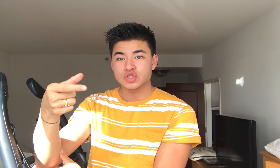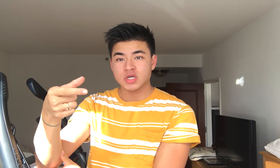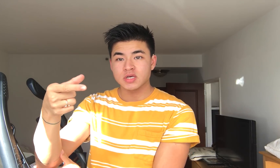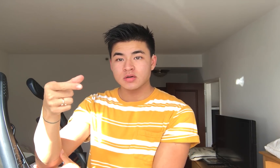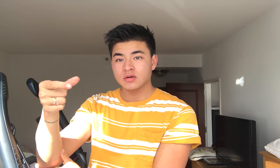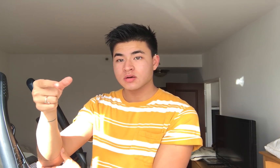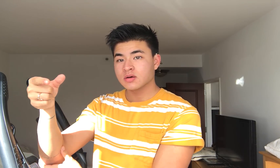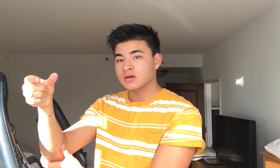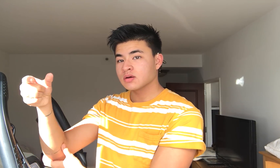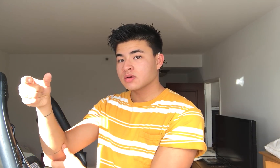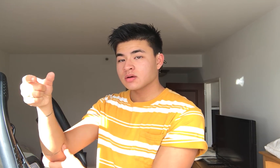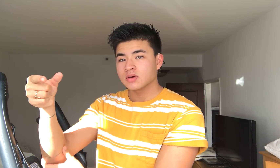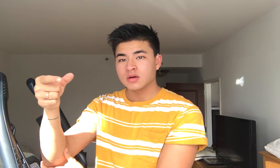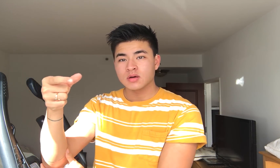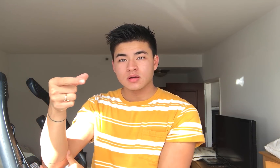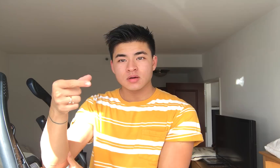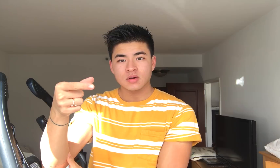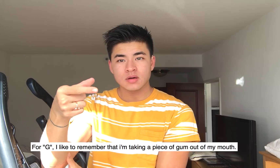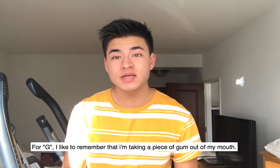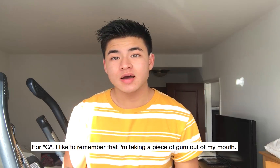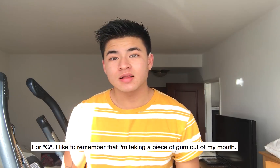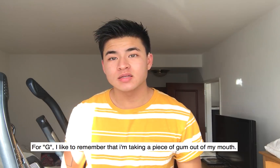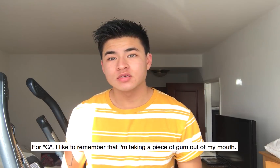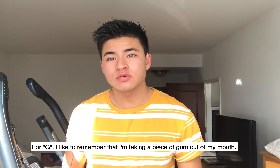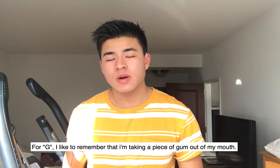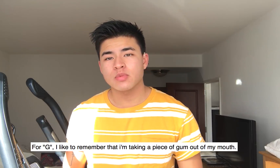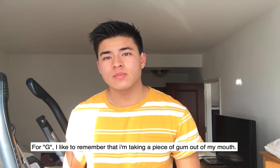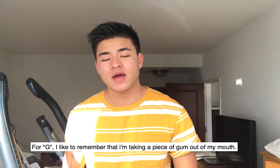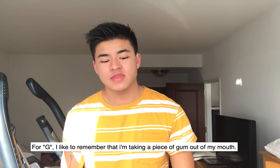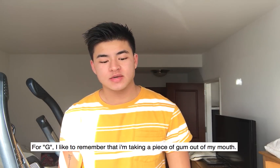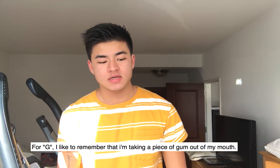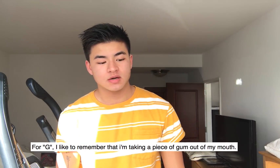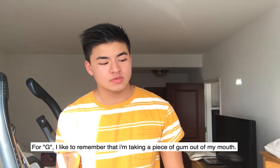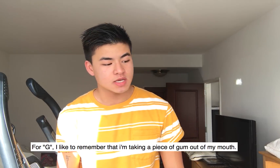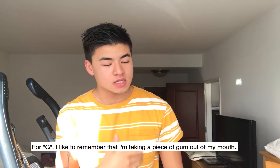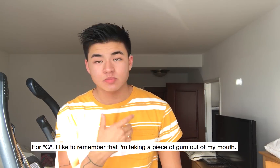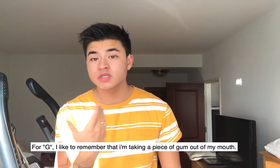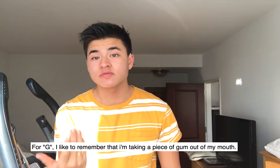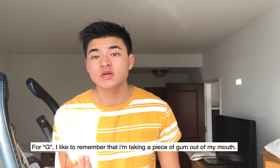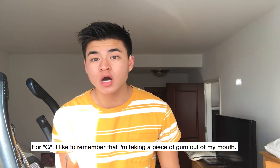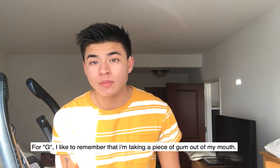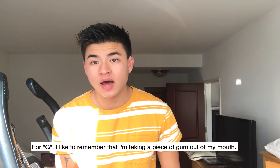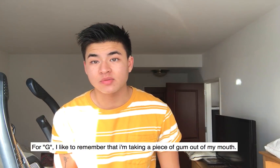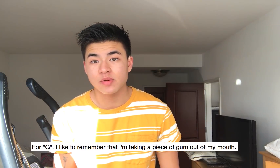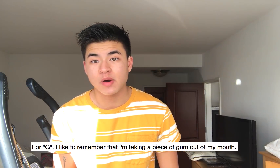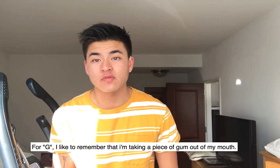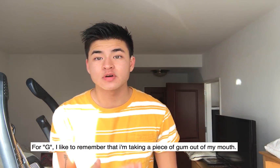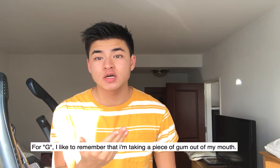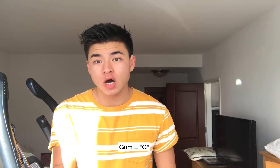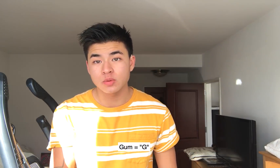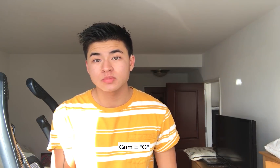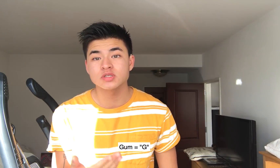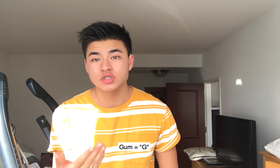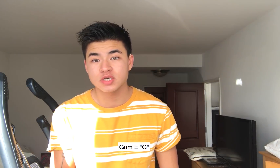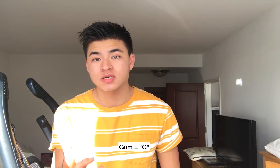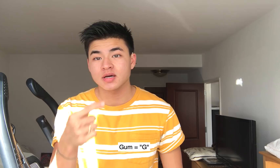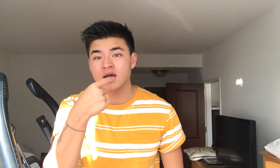Gee But GE, I like to remember by thinking I'm taking a piece of gum out of my mouth go G